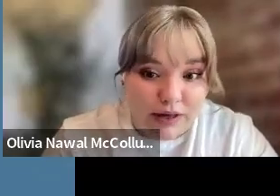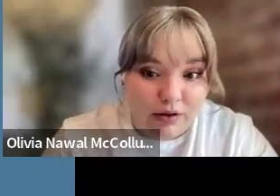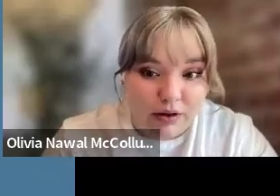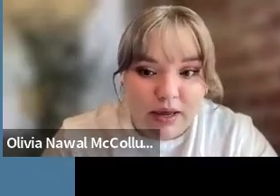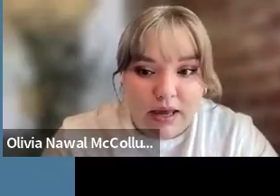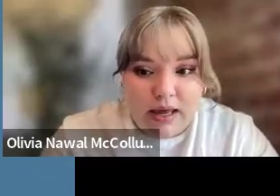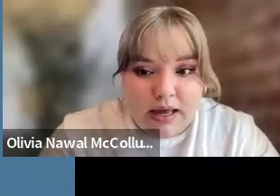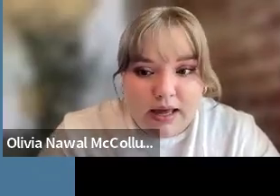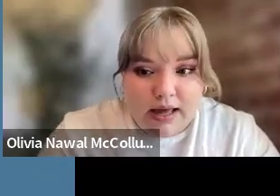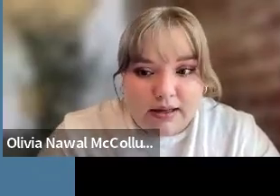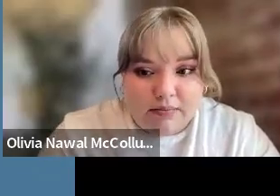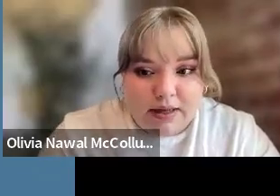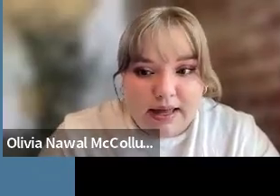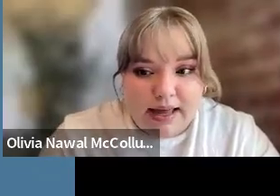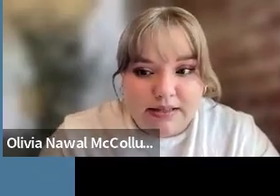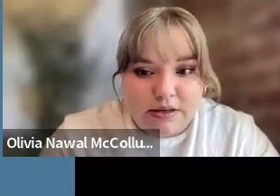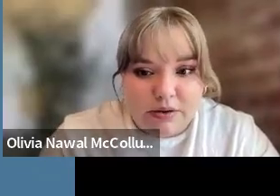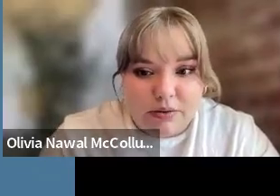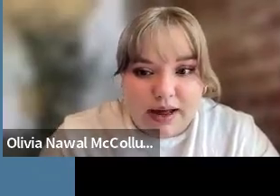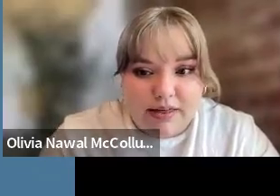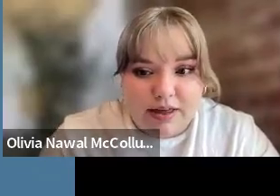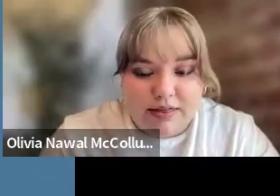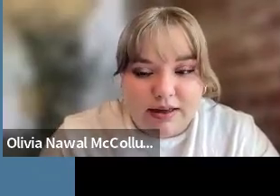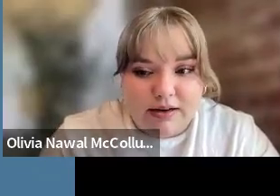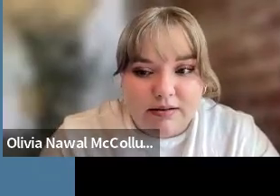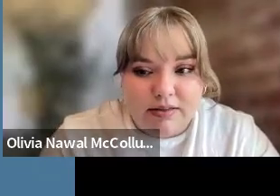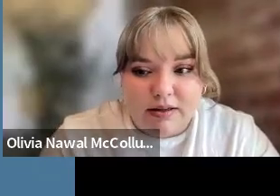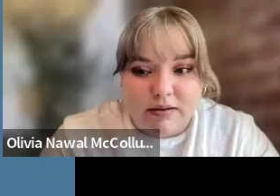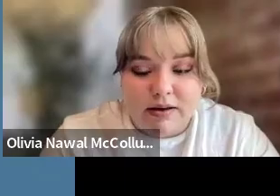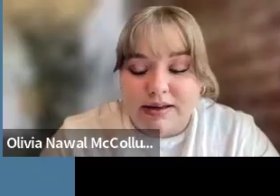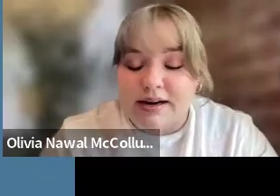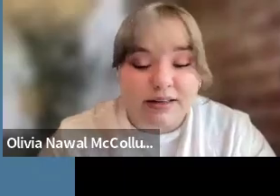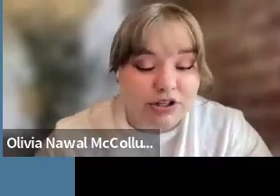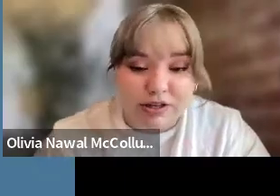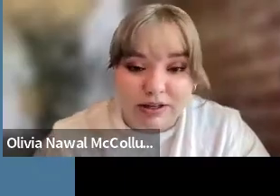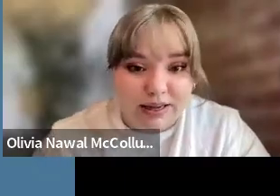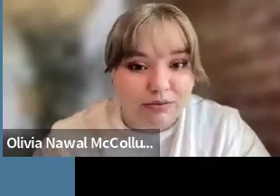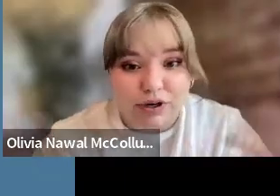, being able to make sure that their insurance is up-to-date, that they have